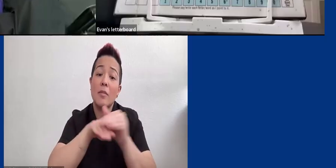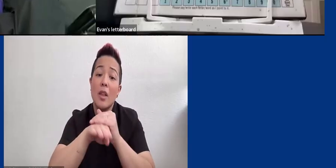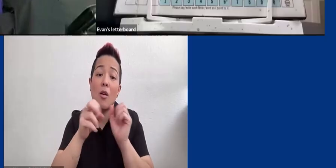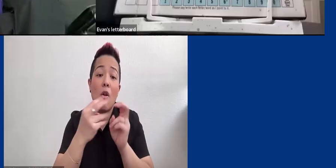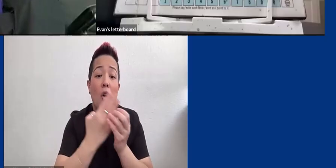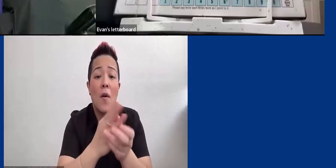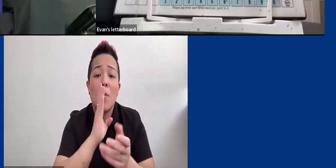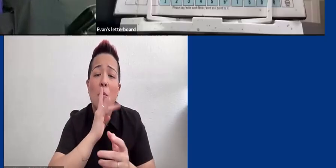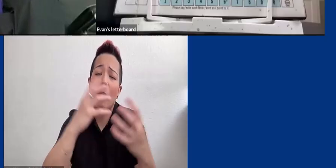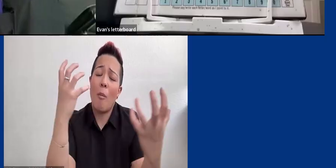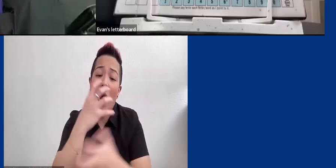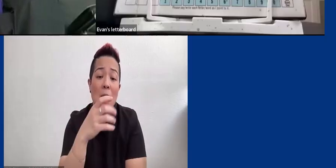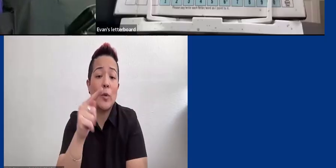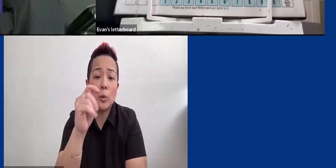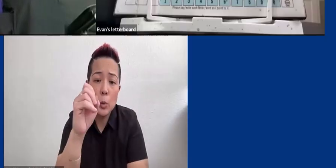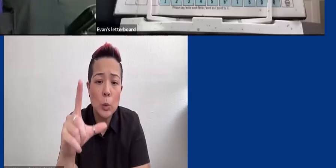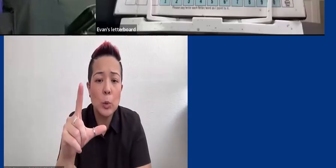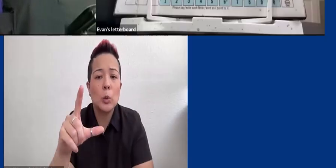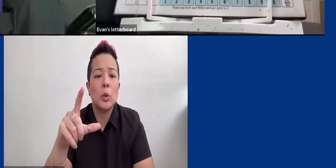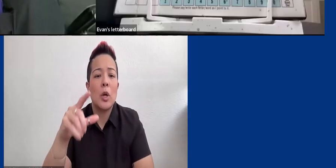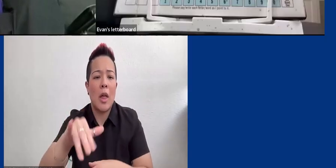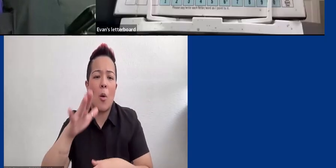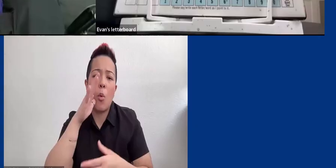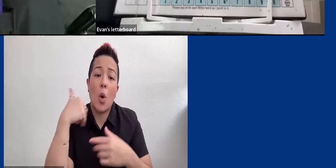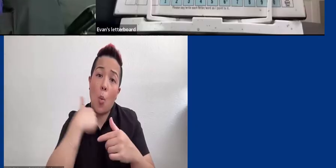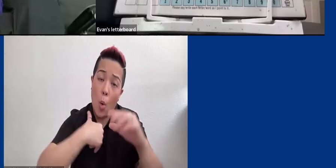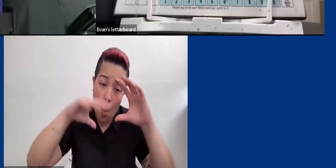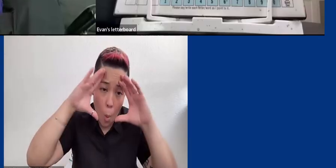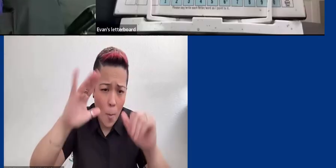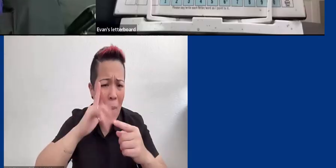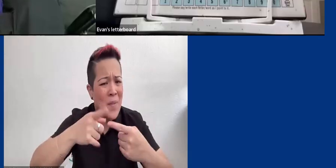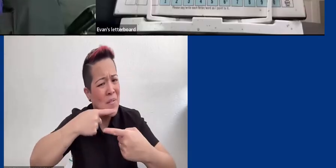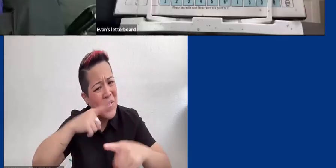and damaging myths stereotypes and biases that non